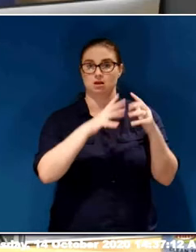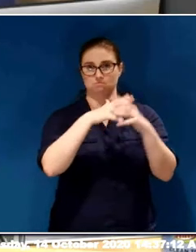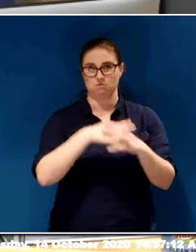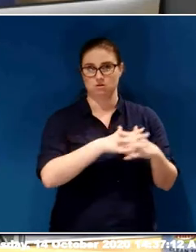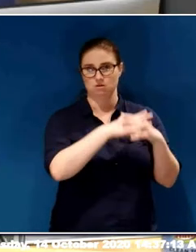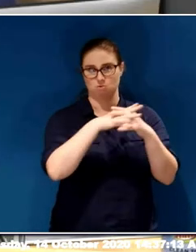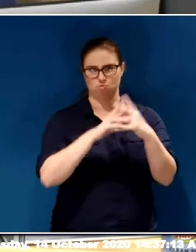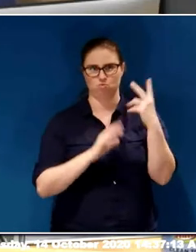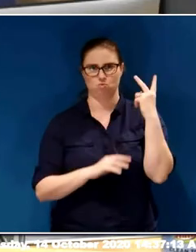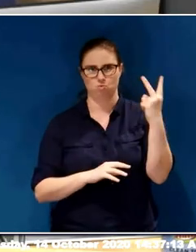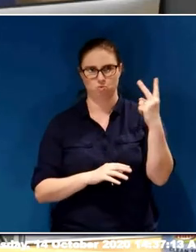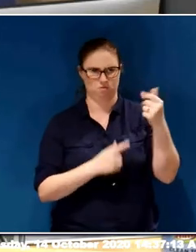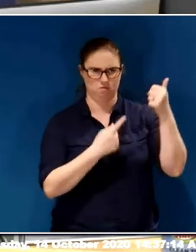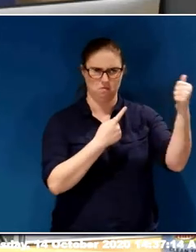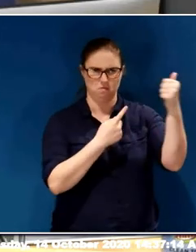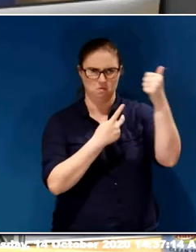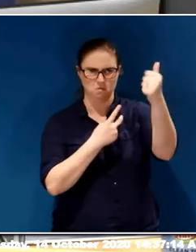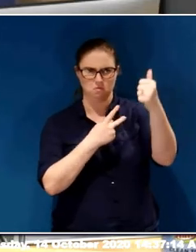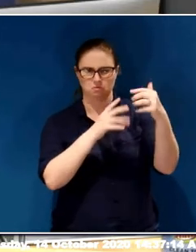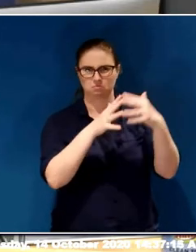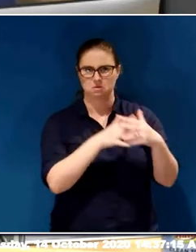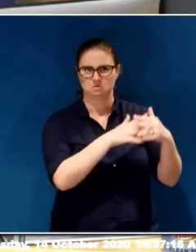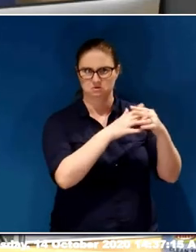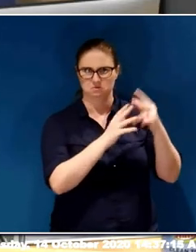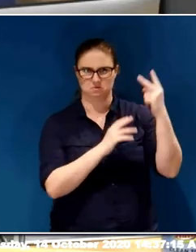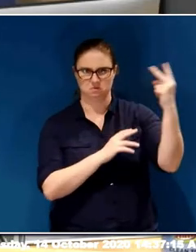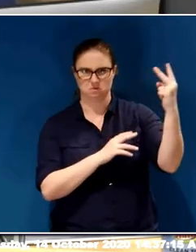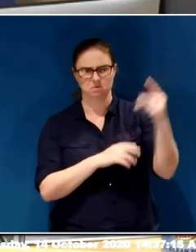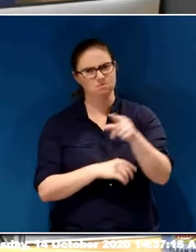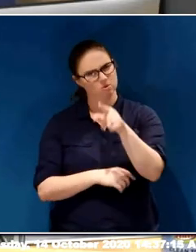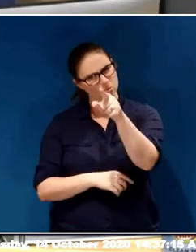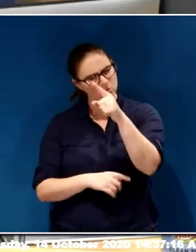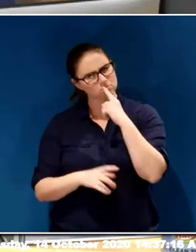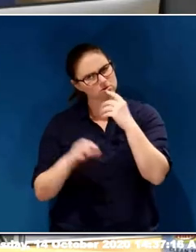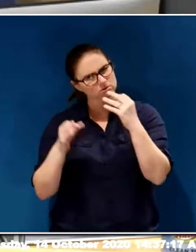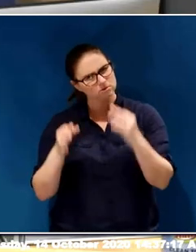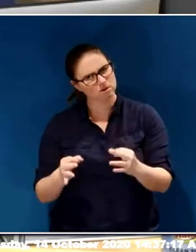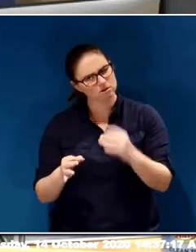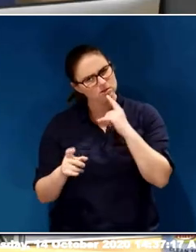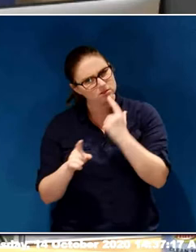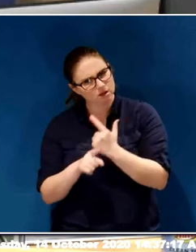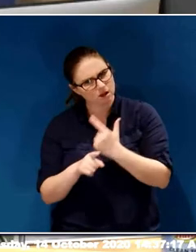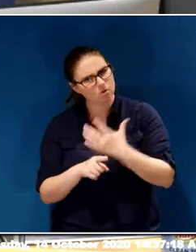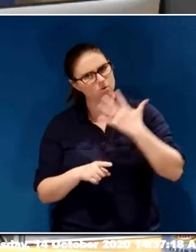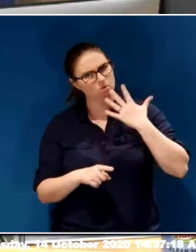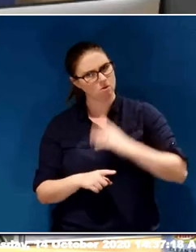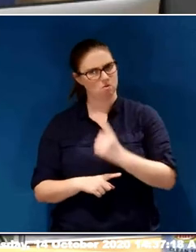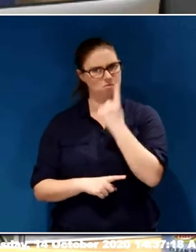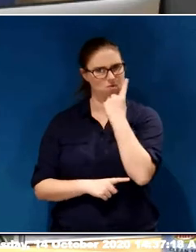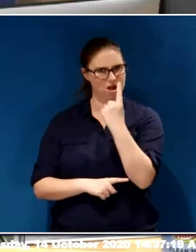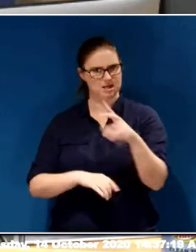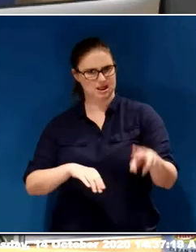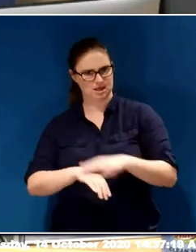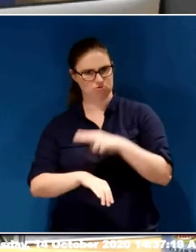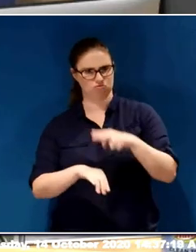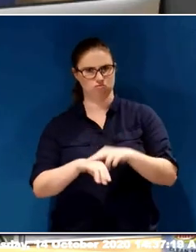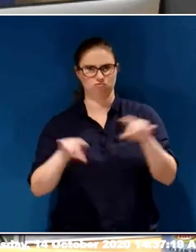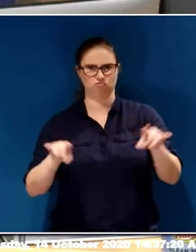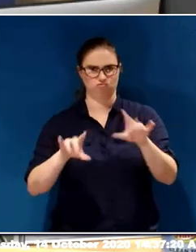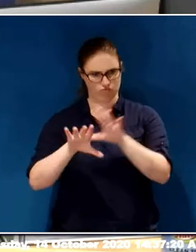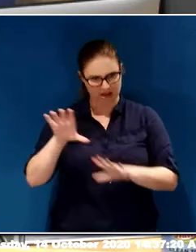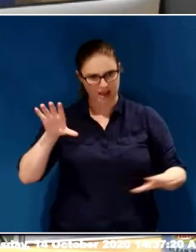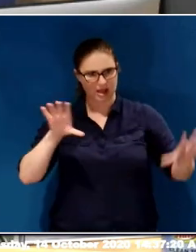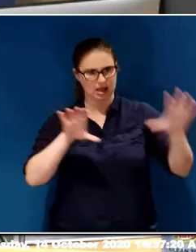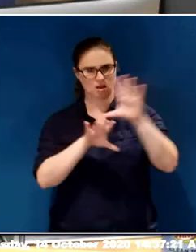your call for a national approach in Australia, might there not be States in